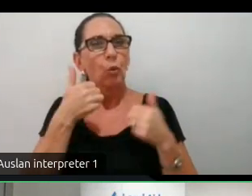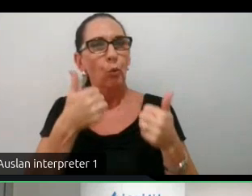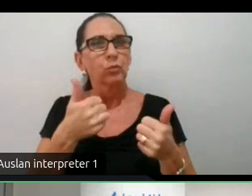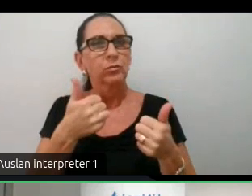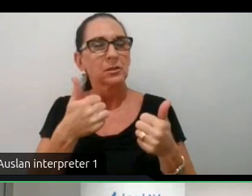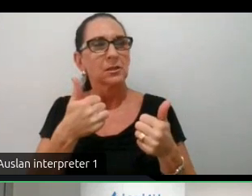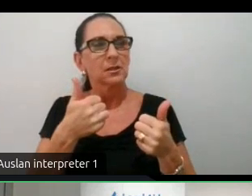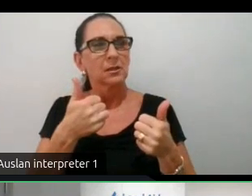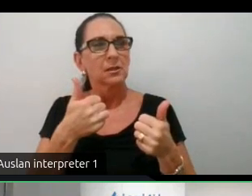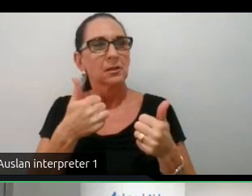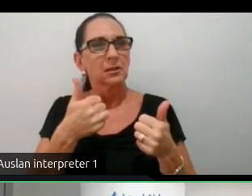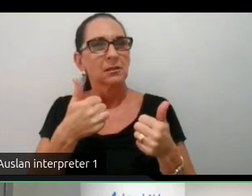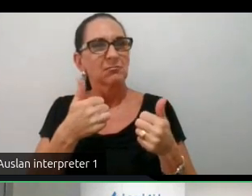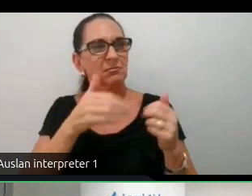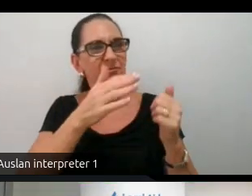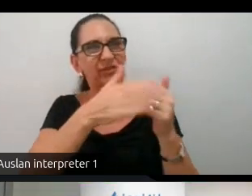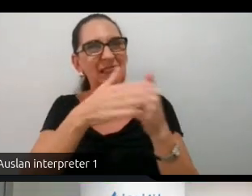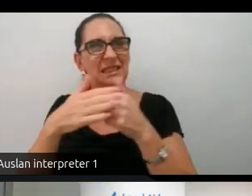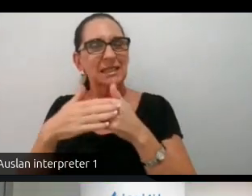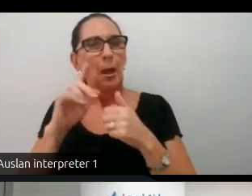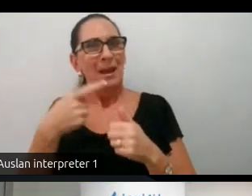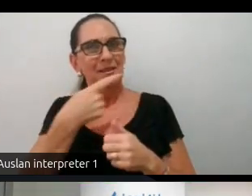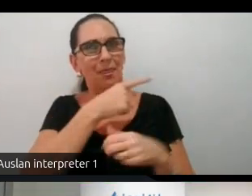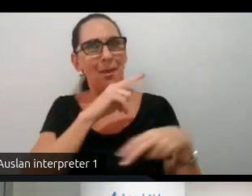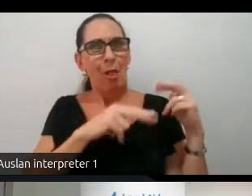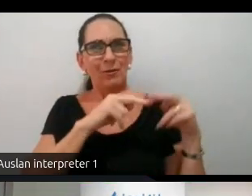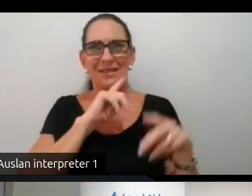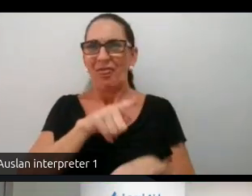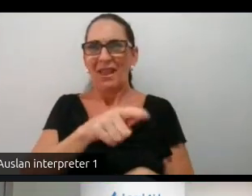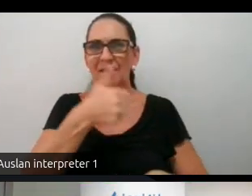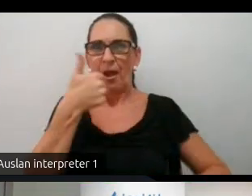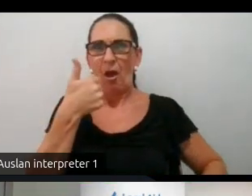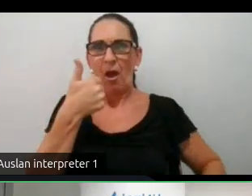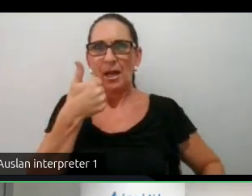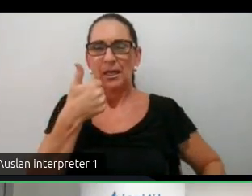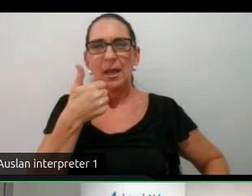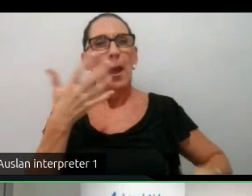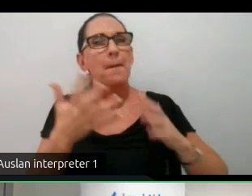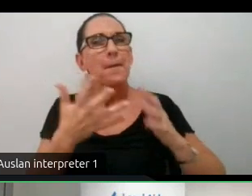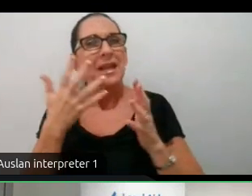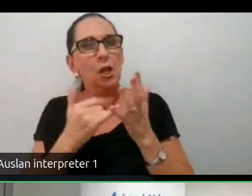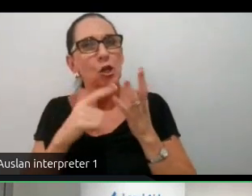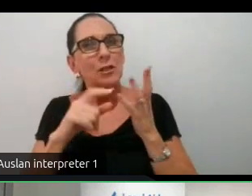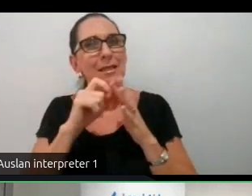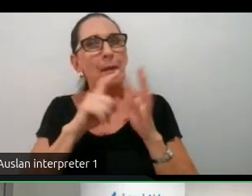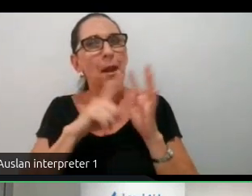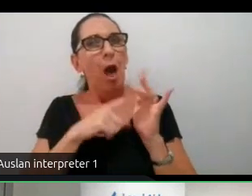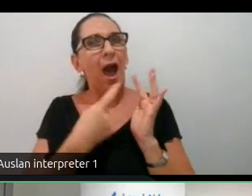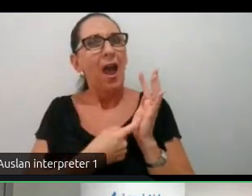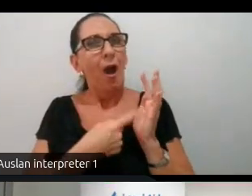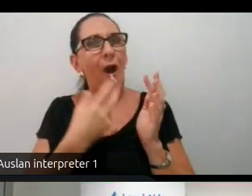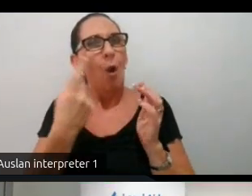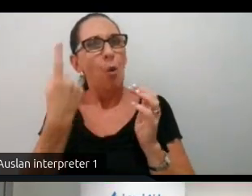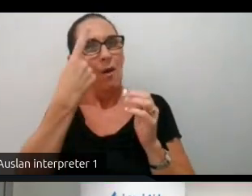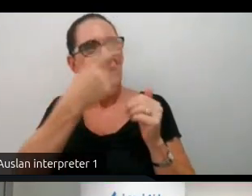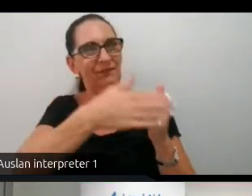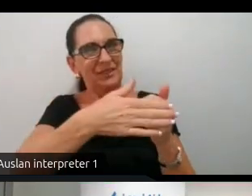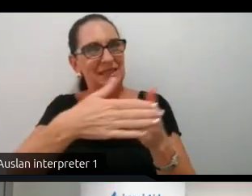but the builder says the opposite. Um, the supplier of the of the work of the work. So,